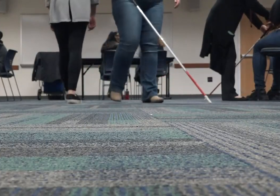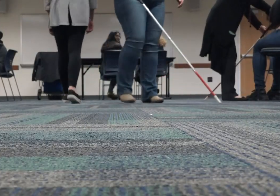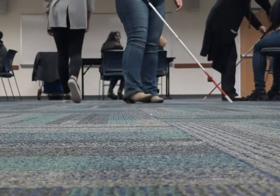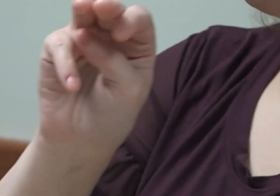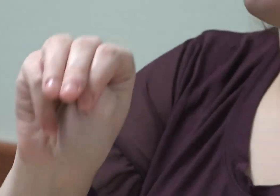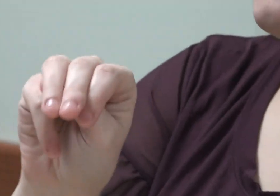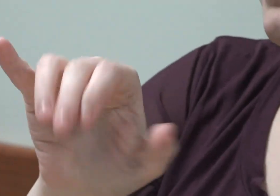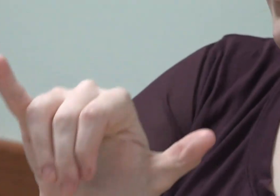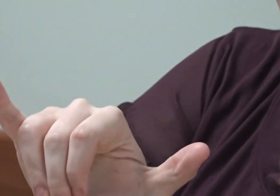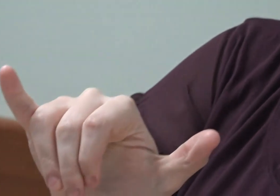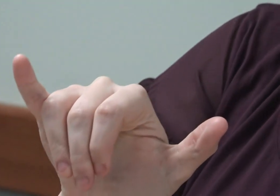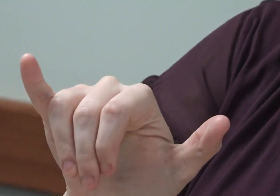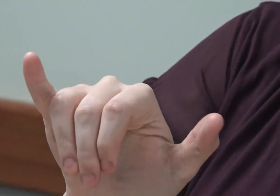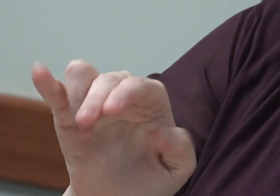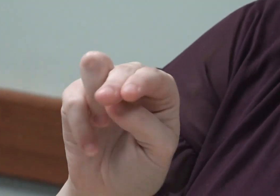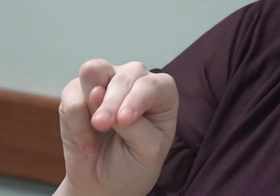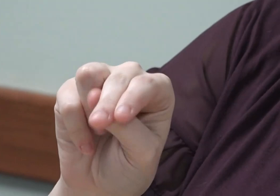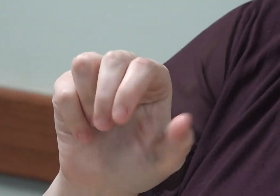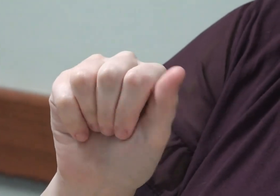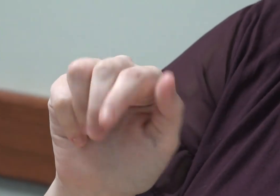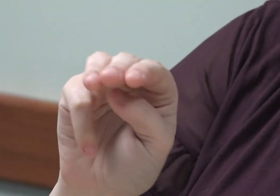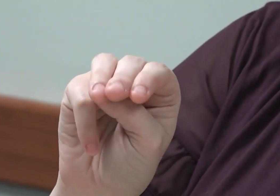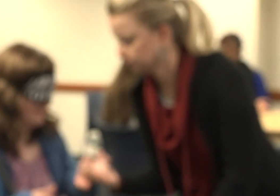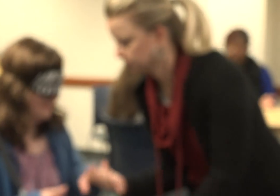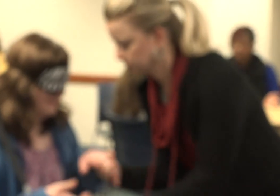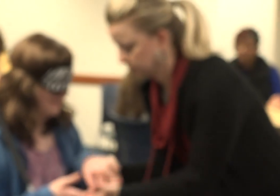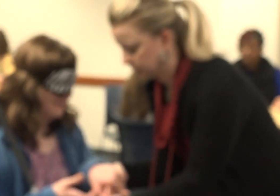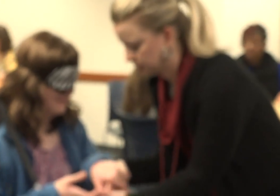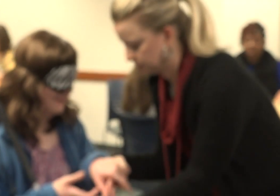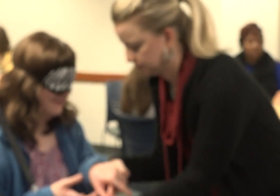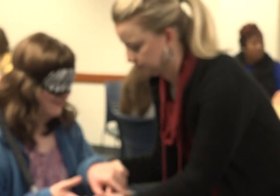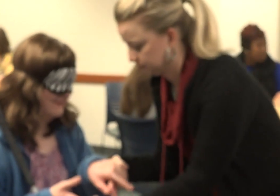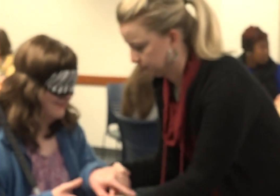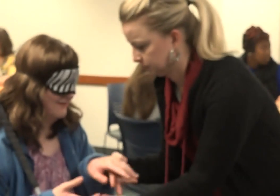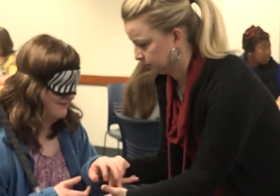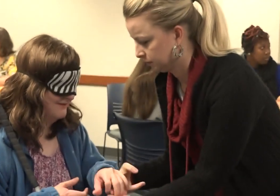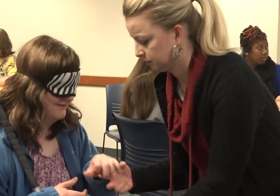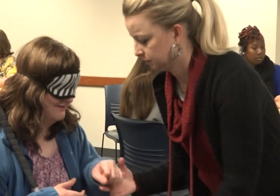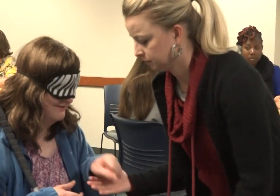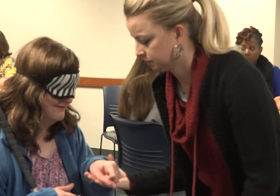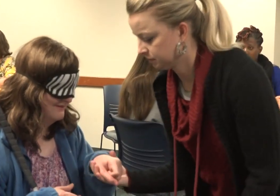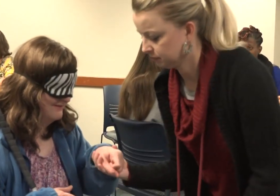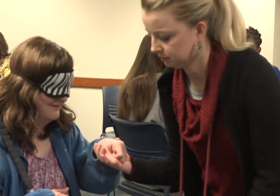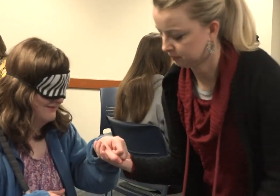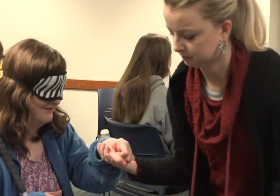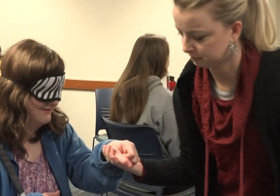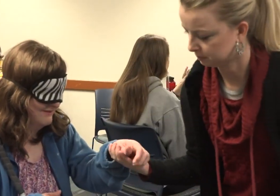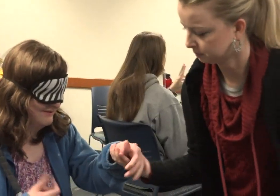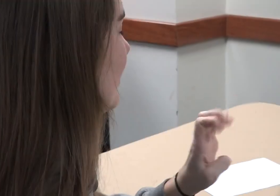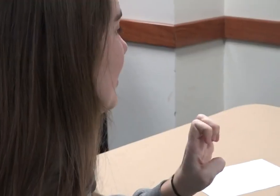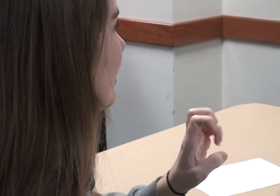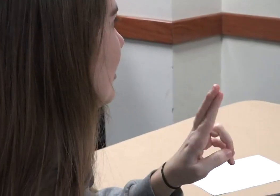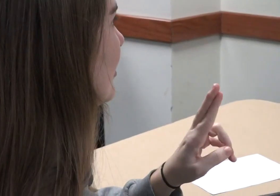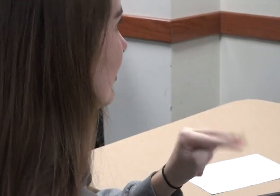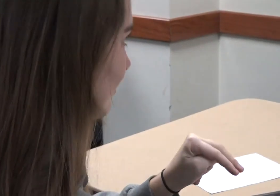DURING EVERYDAY TASKS. SO IS IMPORTANT THAT THE DURING EVERYDAY TASKS. SO IS IMPORTANT THAT THE ASL4@ IMPORTANT THAT THE ASL4@ IMPORTANT THAT THE ASL4@ STUDENTS IMPORTANT THAT THE ASL4@ STUDENTS LEA4@RN IMPORTANT THAT THE ASL4@ STUDENTS LEA4@RN THE IMPORTANT THAT THE ASL4@ STUDENTS LEA4@RN THE LANGUAGE STUDENTS LEA4@RN THE LANGUAGE STUDENTS LEA4@RN THE LANGUAGE BUT STUDENTS LEA4@RN THE LANGUAGE BUT ALSO STUDENTS LEA4@RN THE LANGUAGE BUT ALSO UNDERSTAND BUT ALSO UNDERSTAND BUT ALSO UNDERSTAND THE BUT ALSO UNDERSTAND THE CULTURES BUT ALSO UNDERSTAND THE CULTURES WELL THE CULTURES WELL THE CULTURES WELL COMMUNICATION THE CULTURES WELL COMMUNICATION ACCESS THE CULTURES WELL COMMUNICATION ACCESS IS COMMUNICATION ACCESS IS COMMUNICATION ACCESS IS REALLY